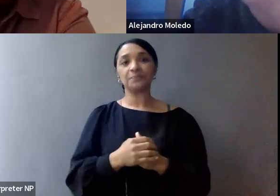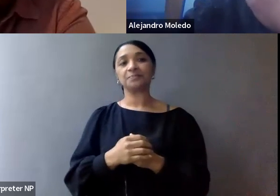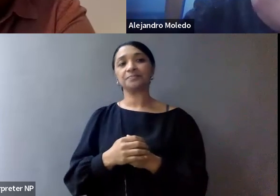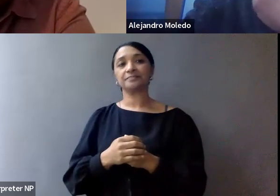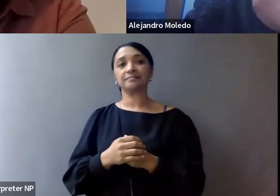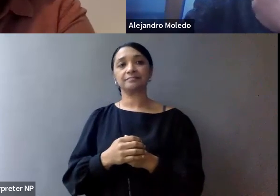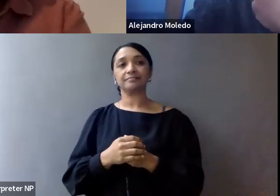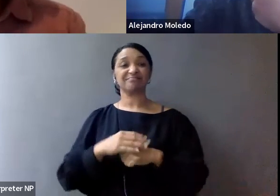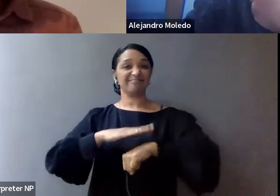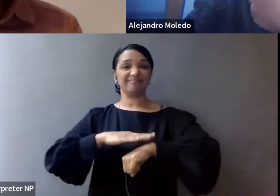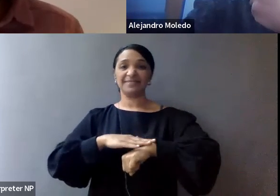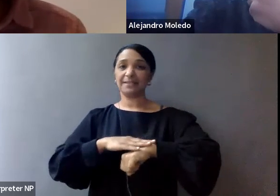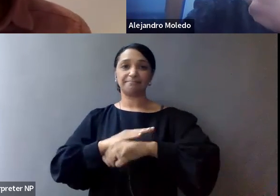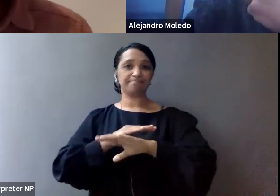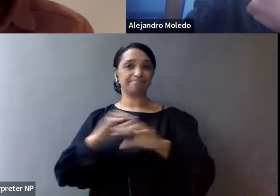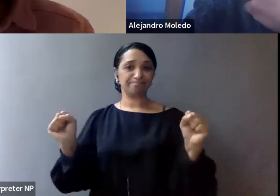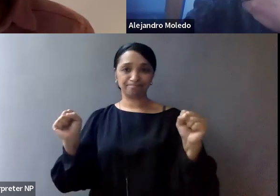We don't have time for any more questions.